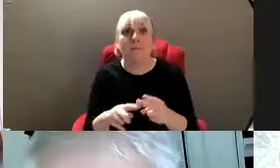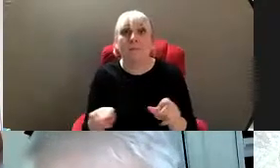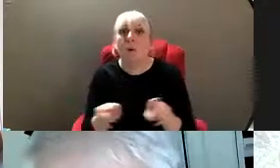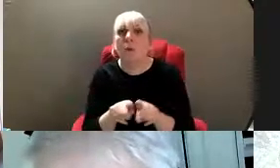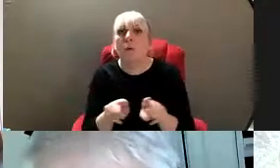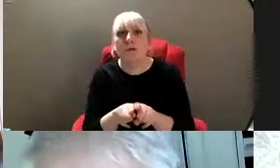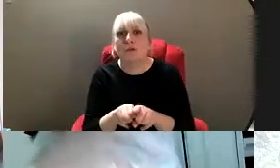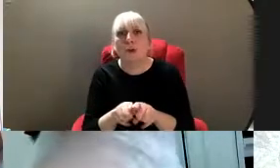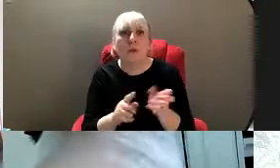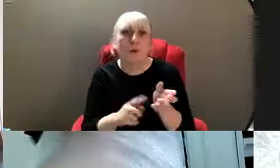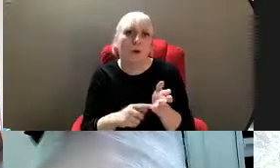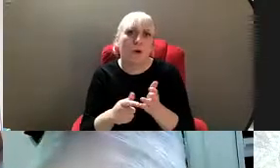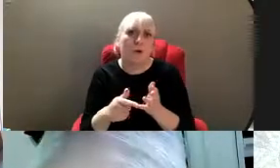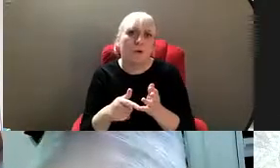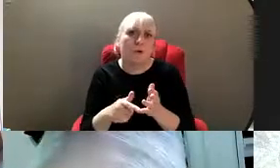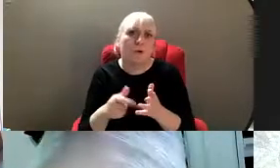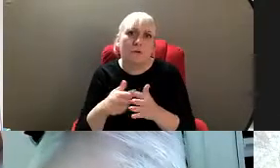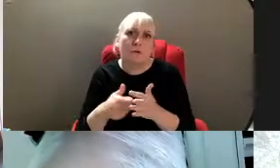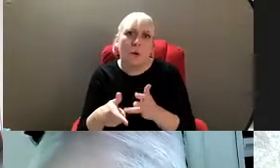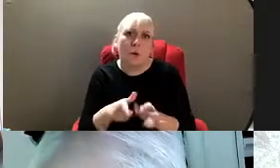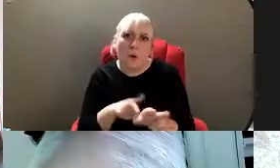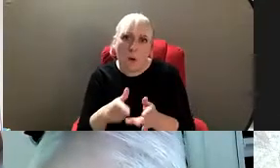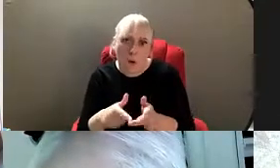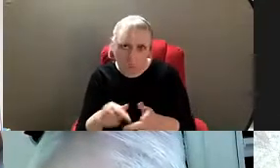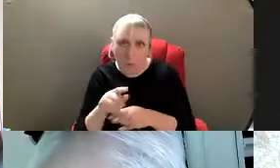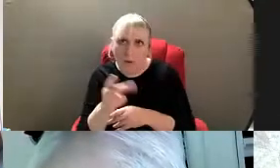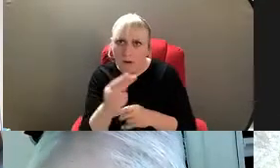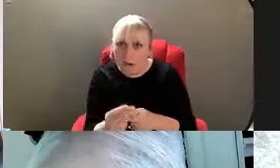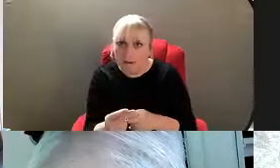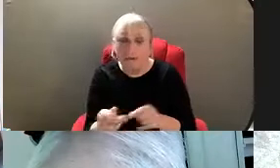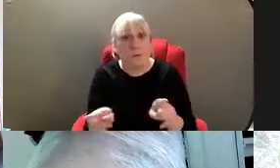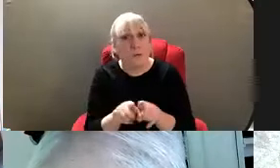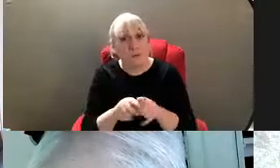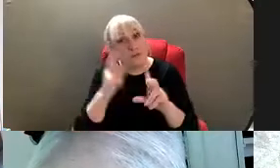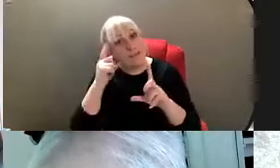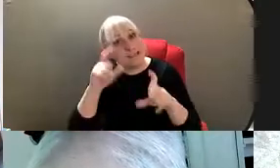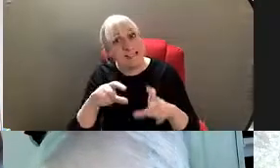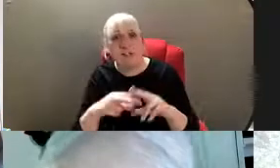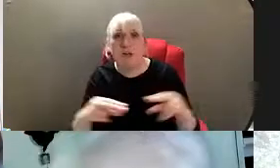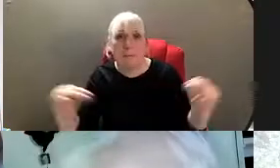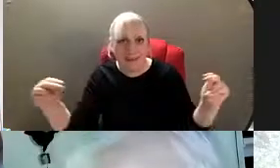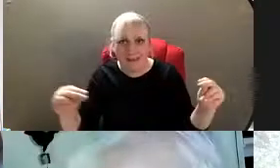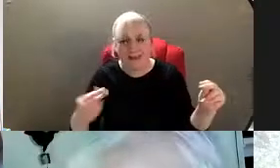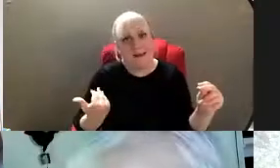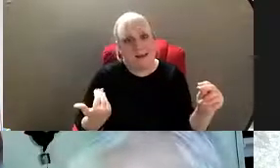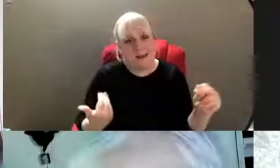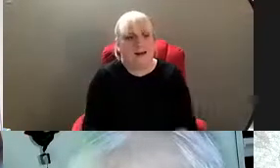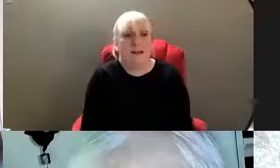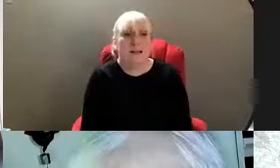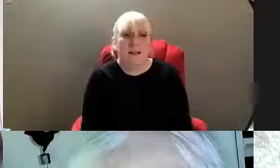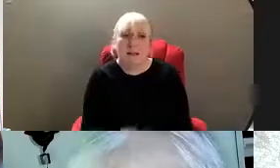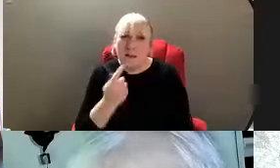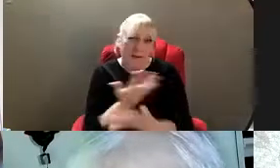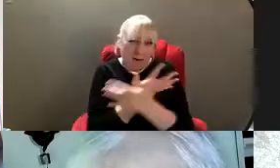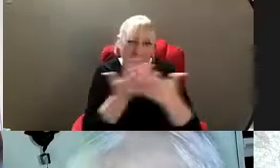space topics research residency in japan to have been doing extensive field research and mapping of